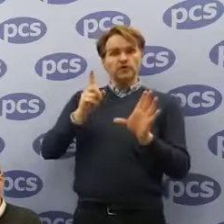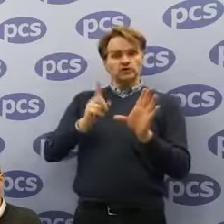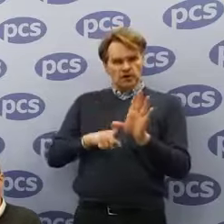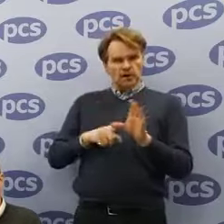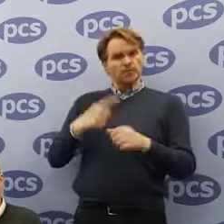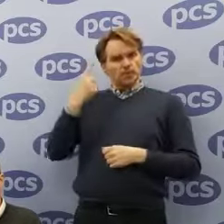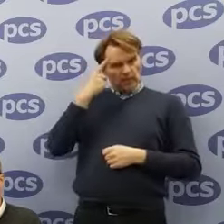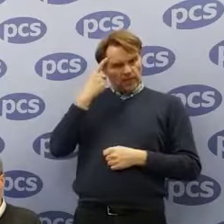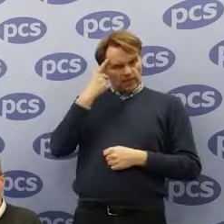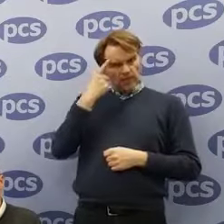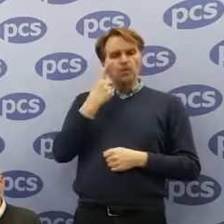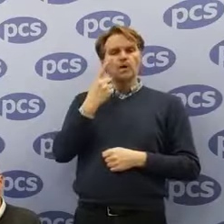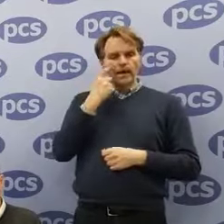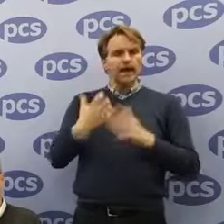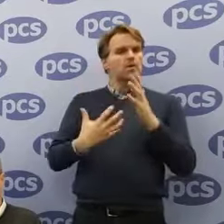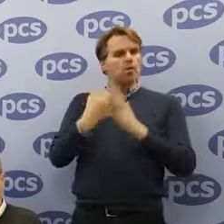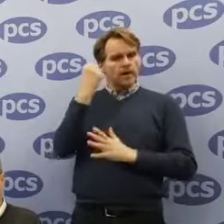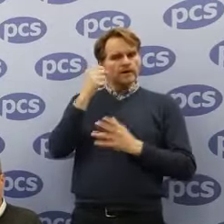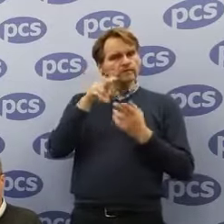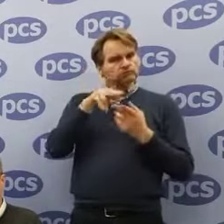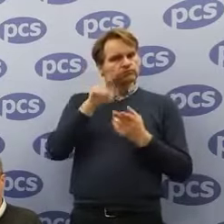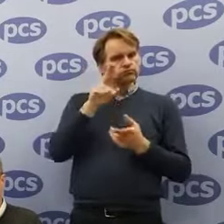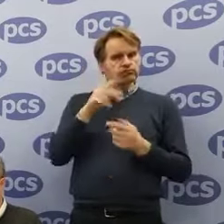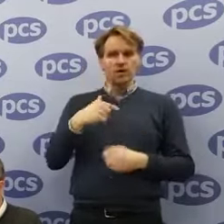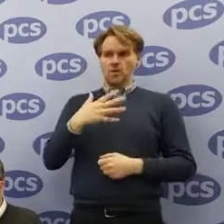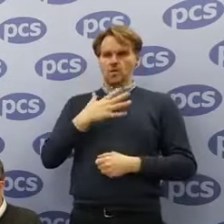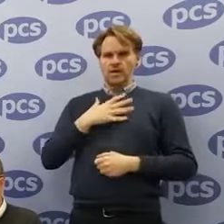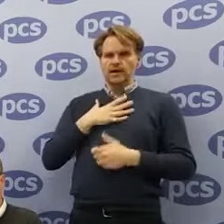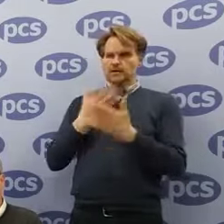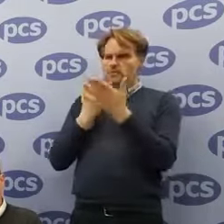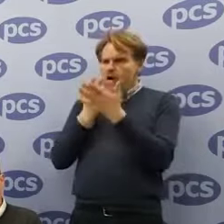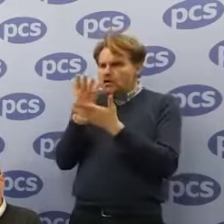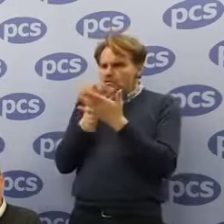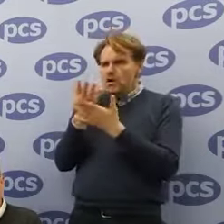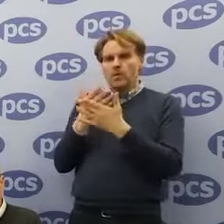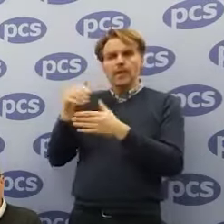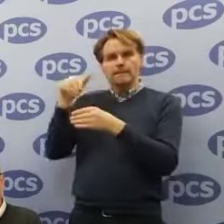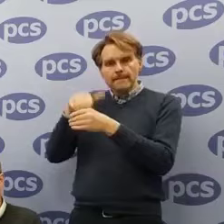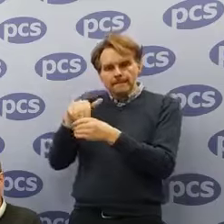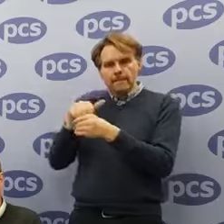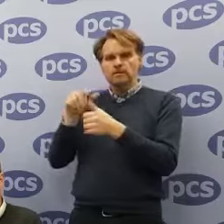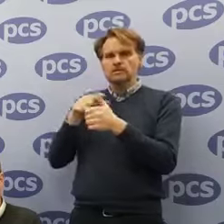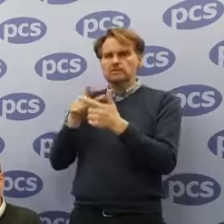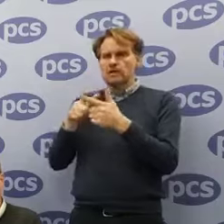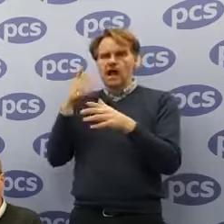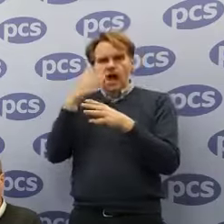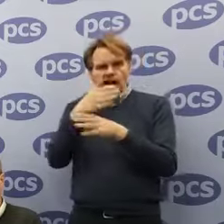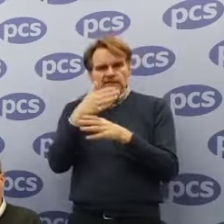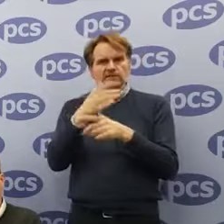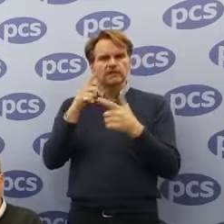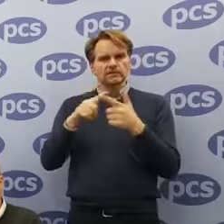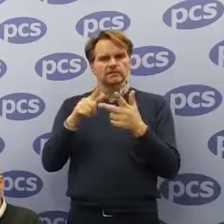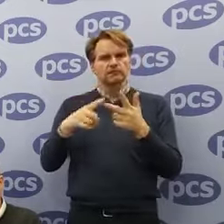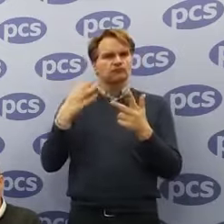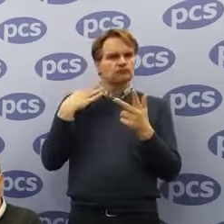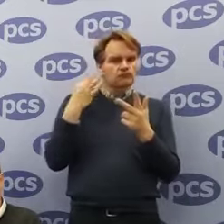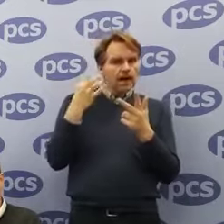wide in the union with our members, with our activists and our reps, to ensure before we launch any ballot we've asked as many people as possible